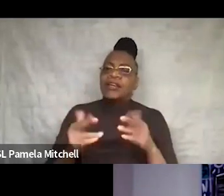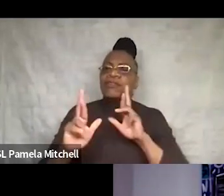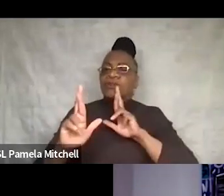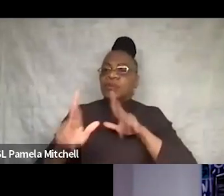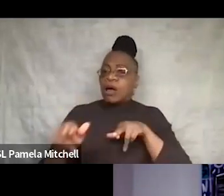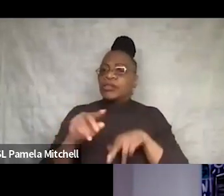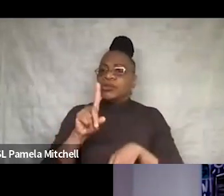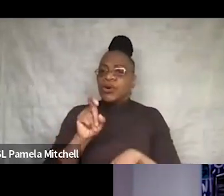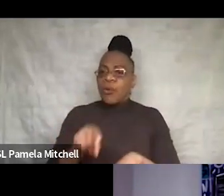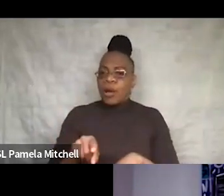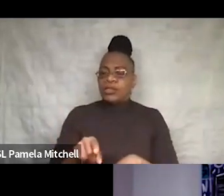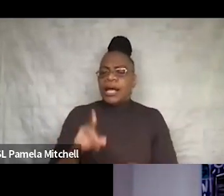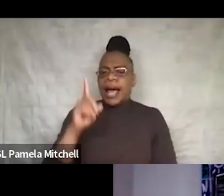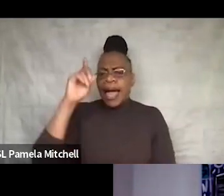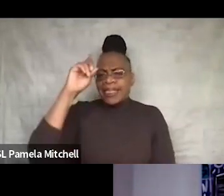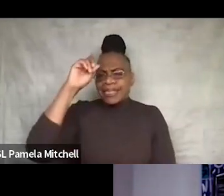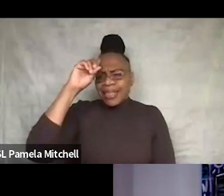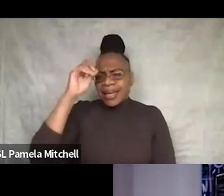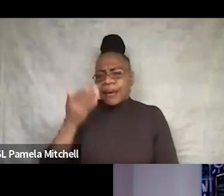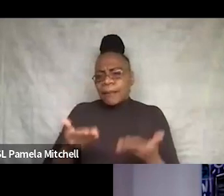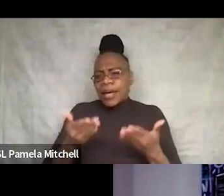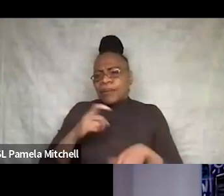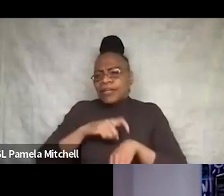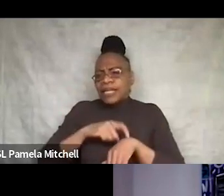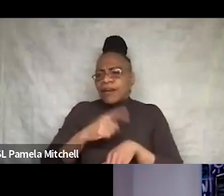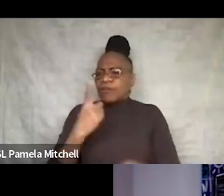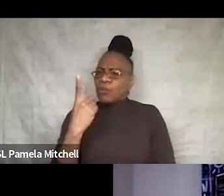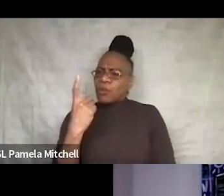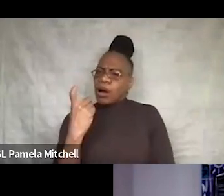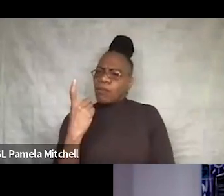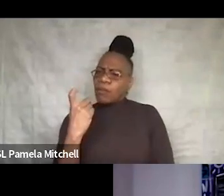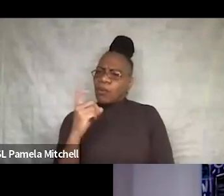I think we probably have time for one more quick response.